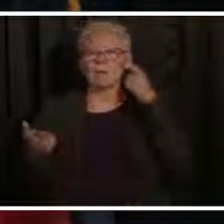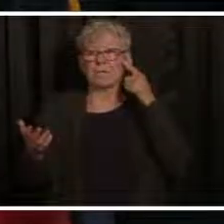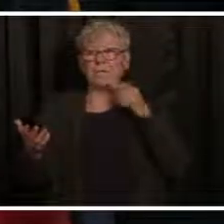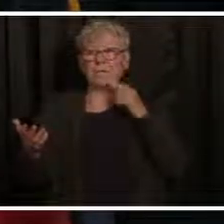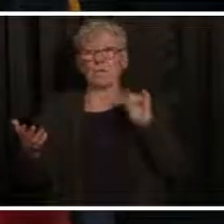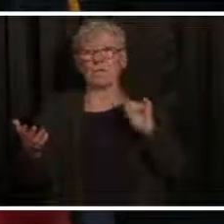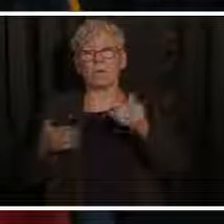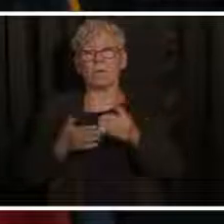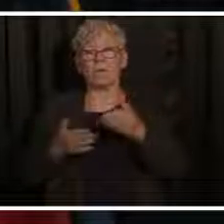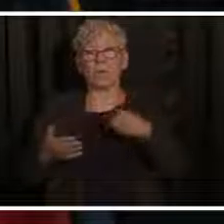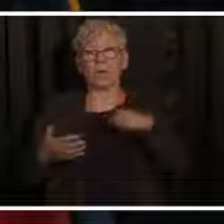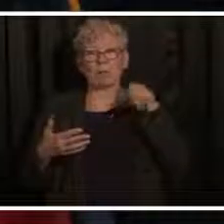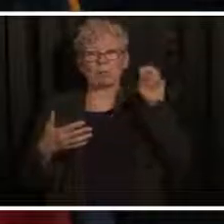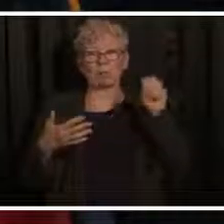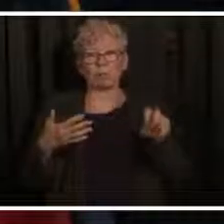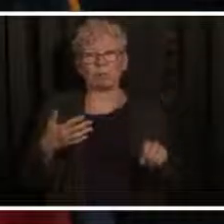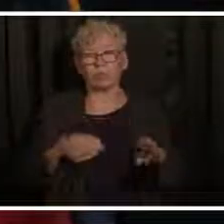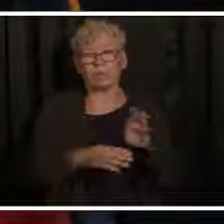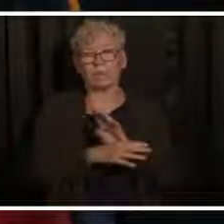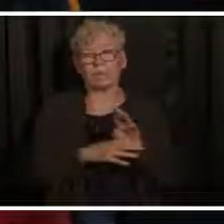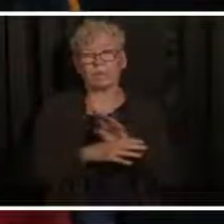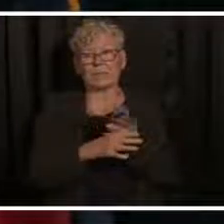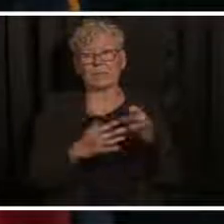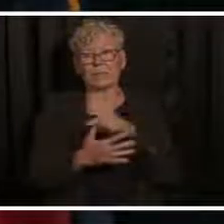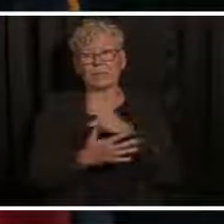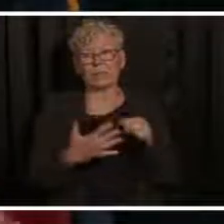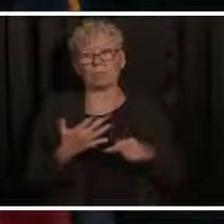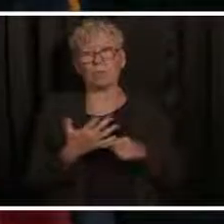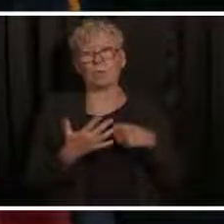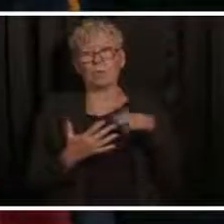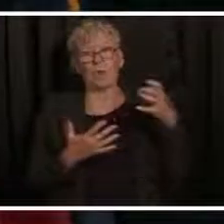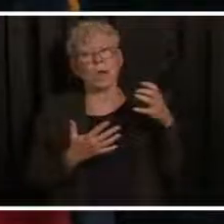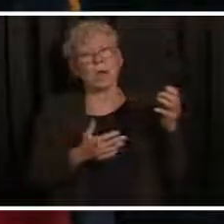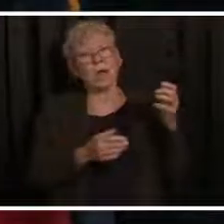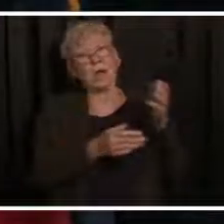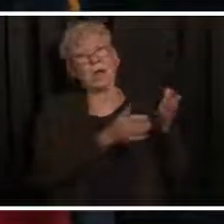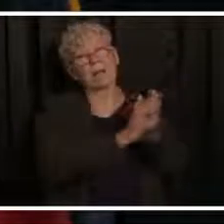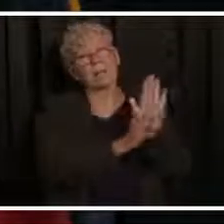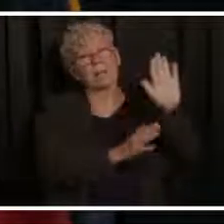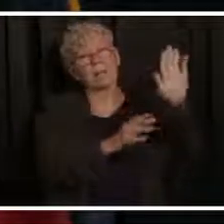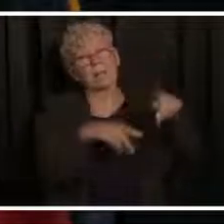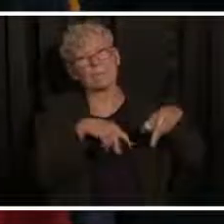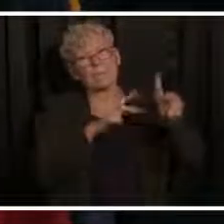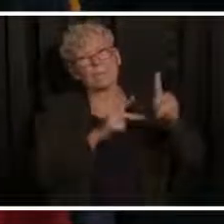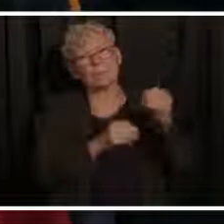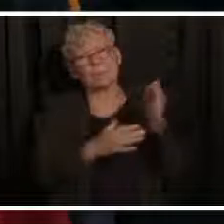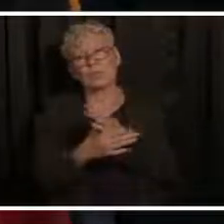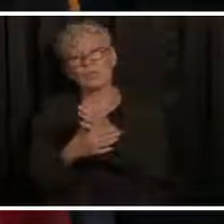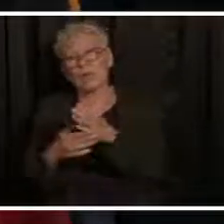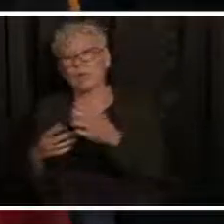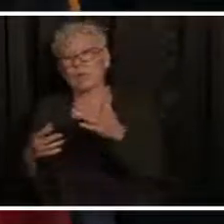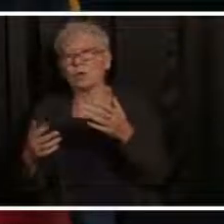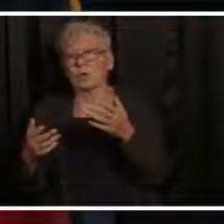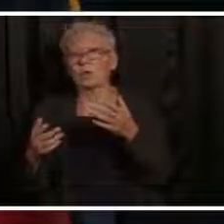doing, what we want to make sure the companies are okay with their their their names being shared but I'm sure there'll be several that are and and we can connect you to